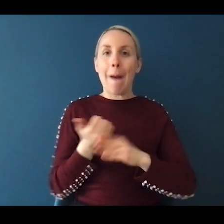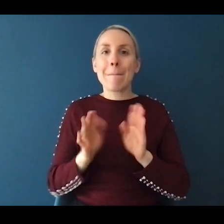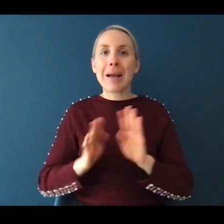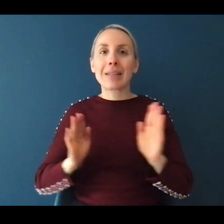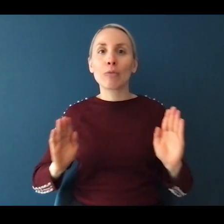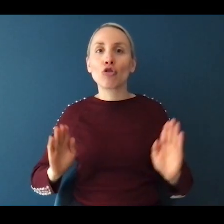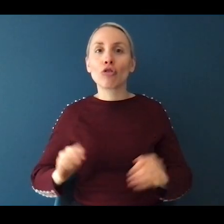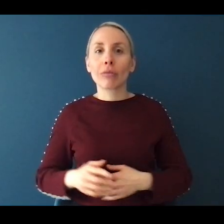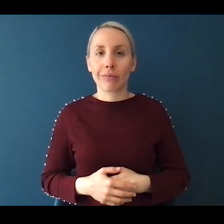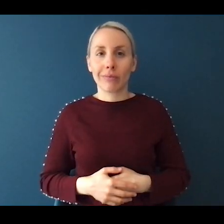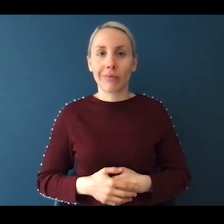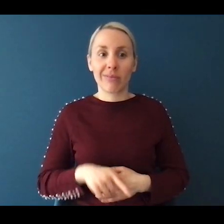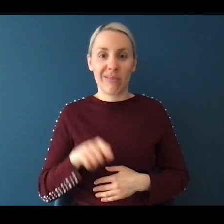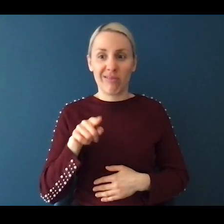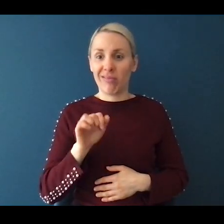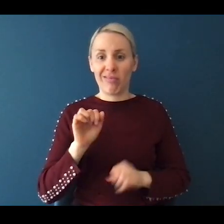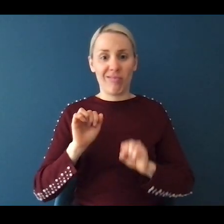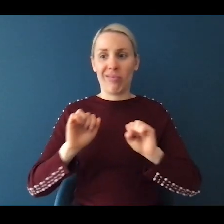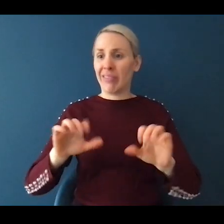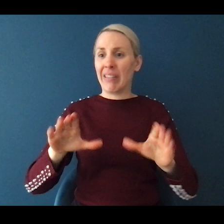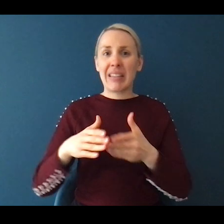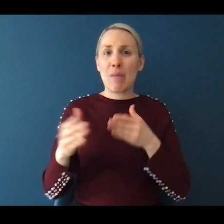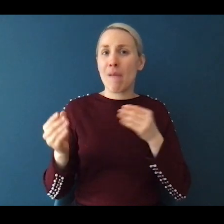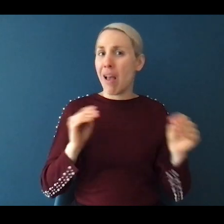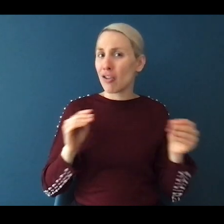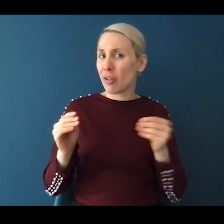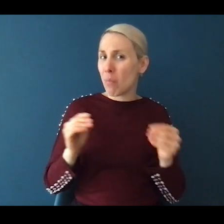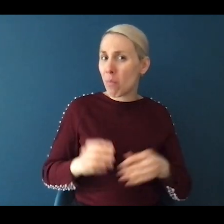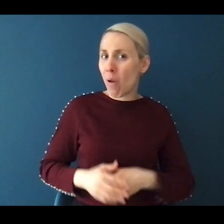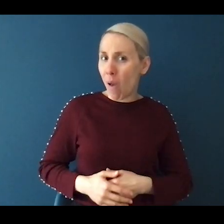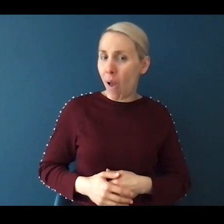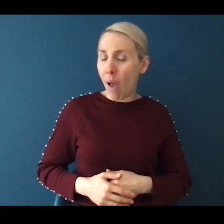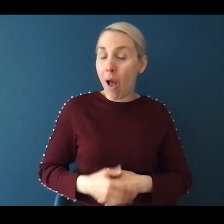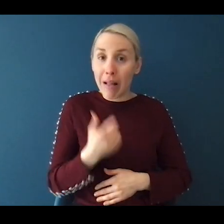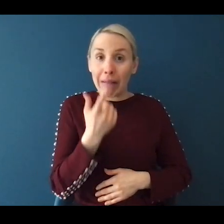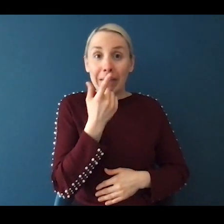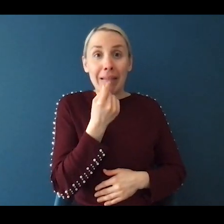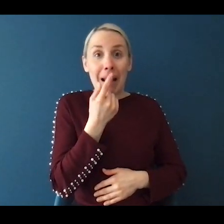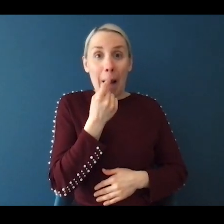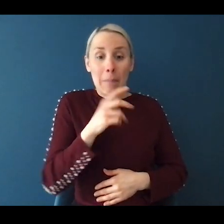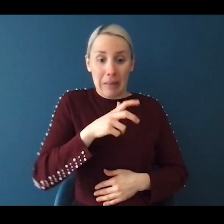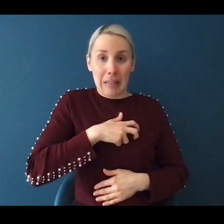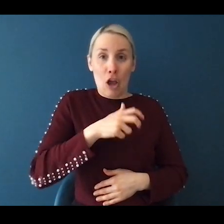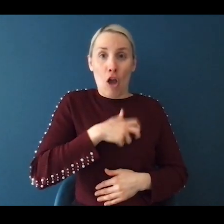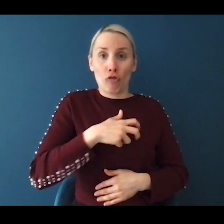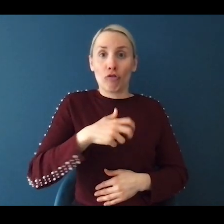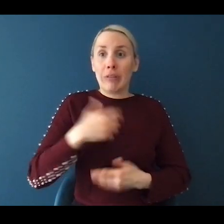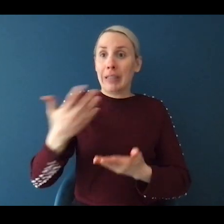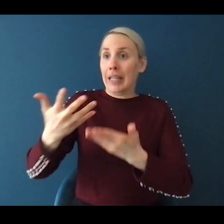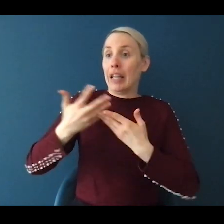space and just how flexible the whole team was um Silvia was saying it's quite intimidating